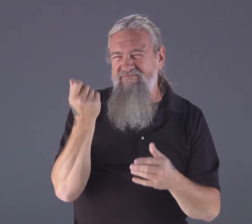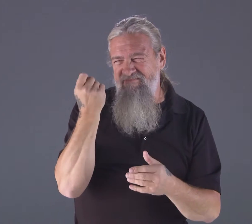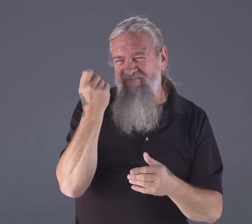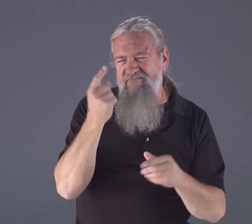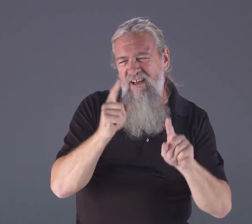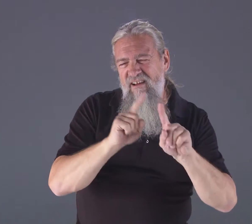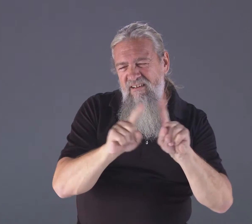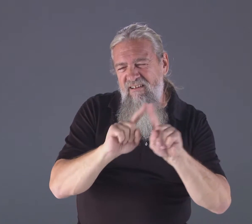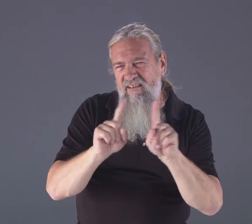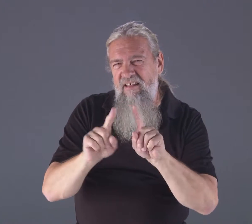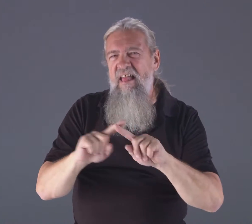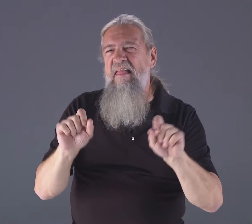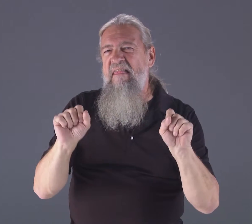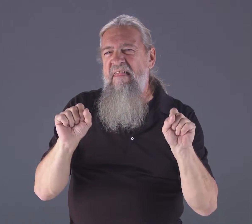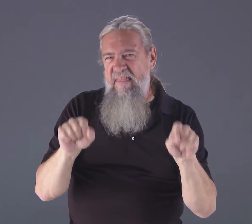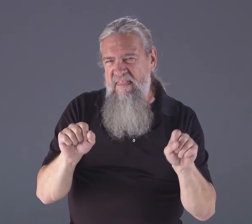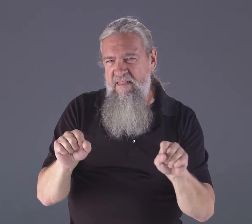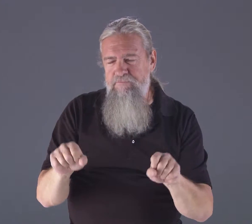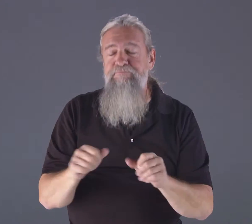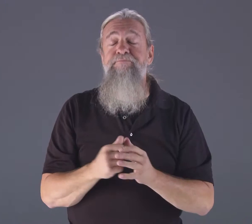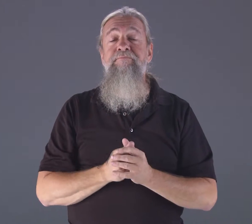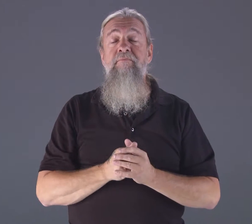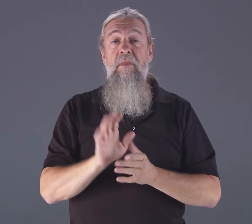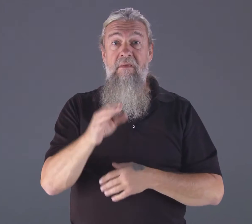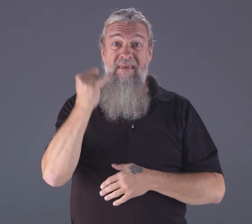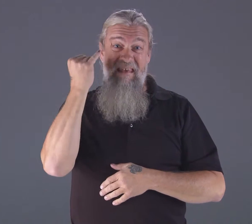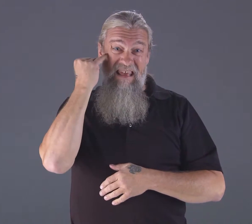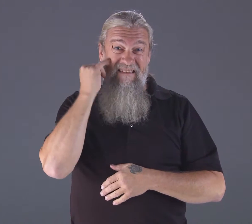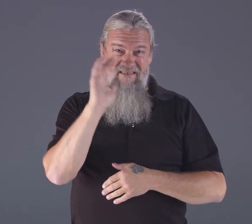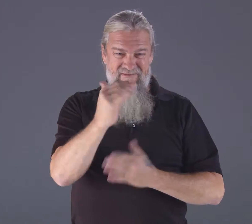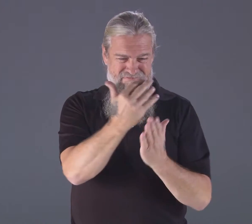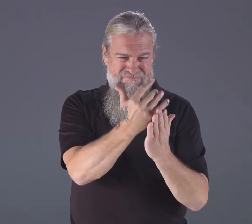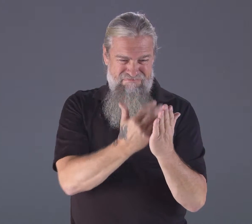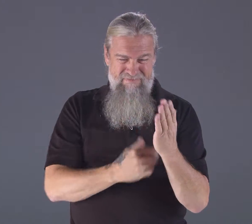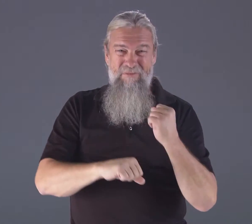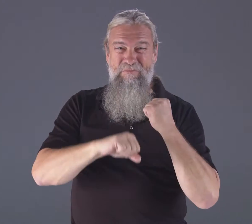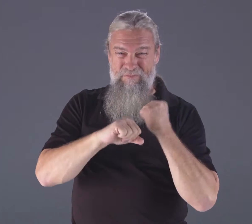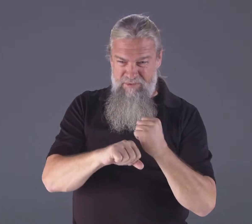If the protection order is violated by the abuser, it is a crime.